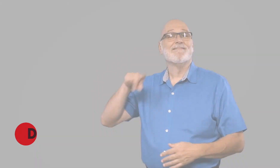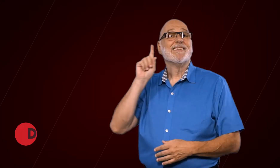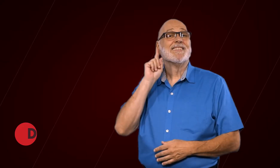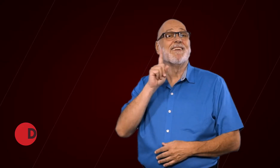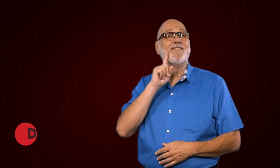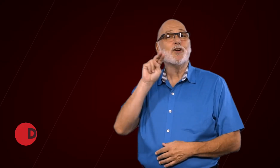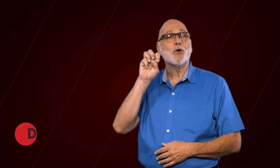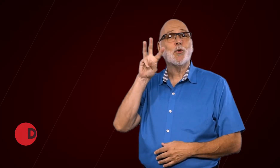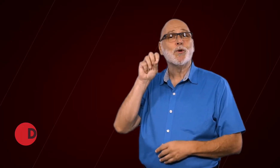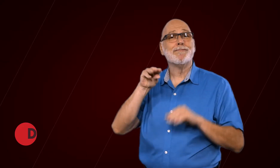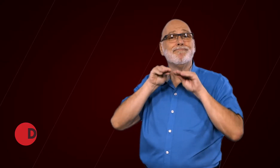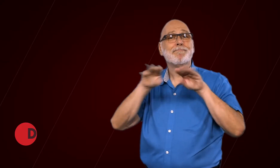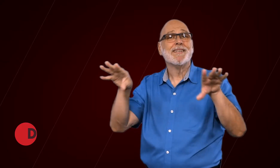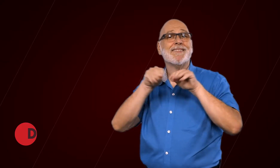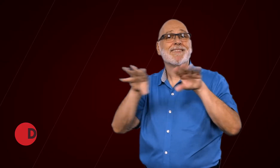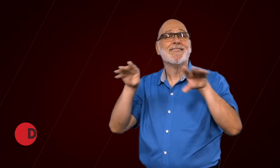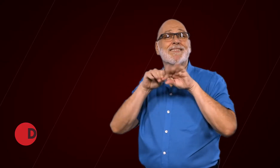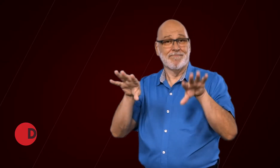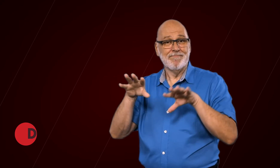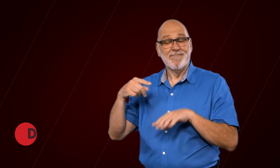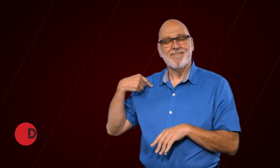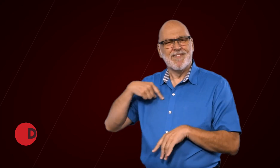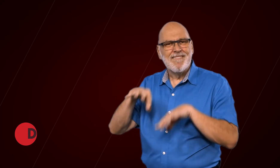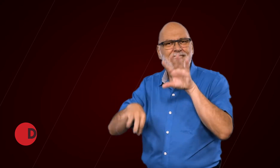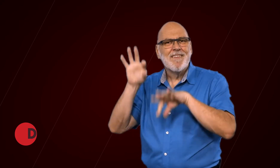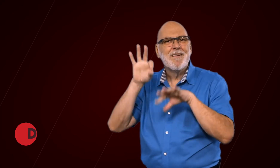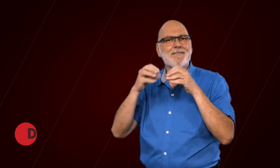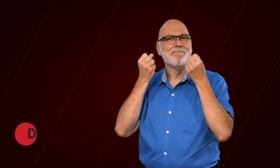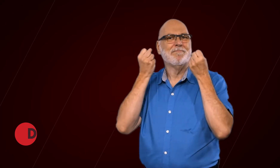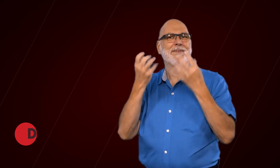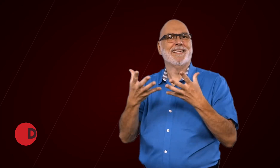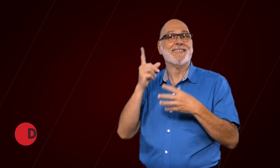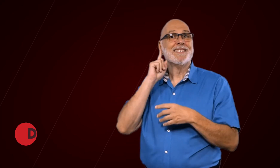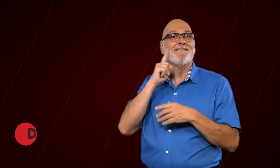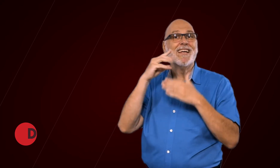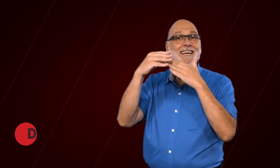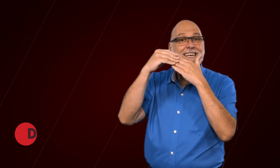[Anselmo]: As a Deaf news media, we found that Deaf leaders